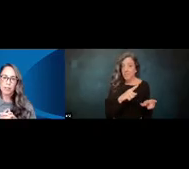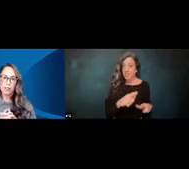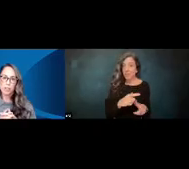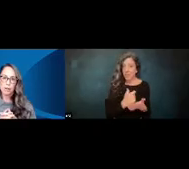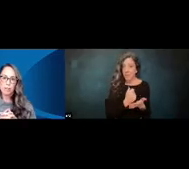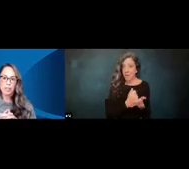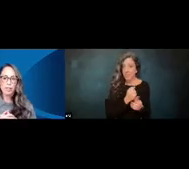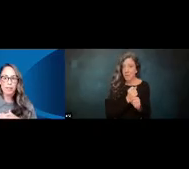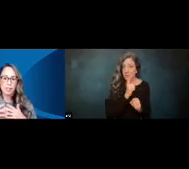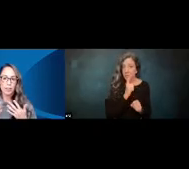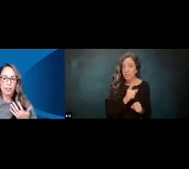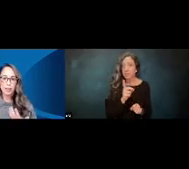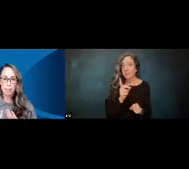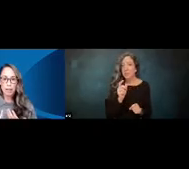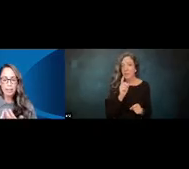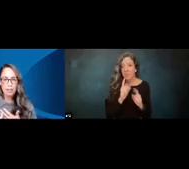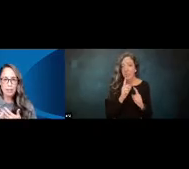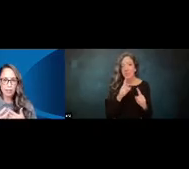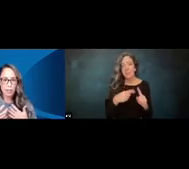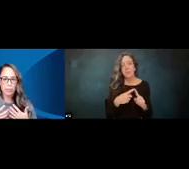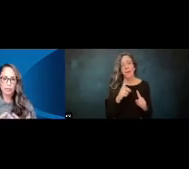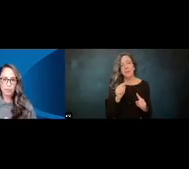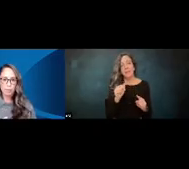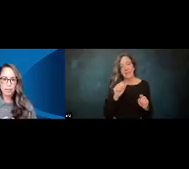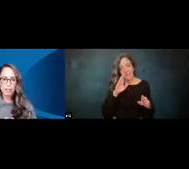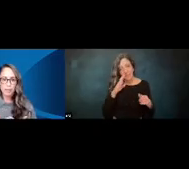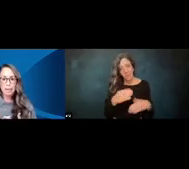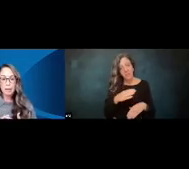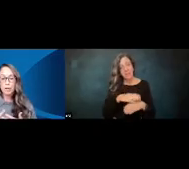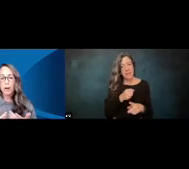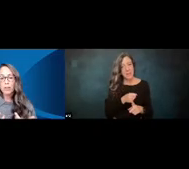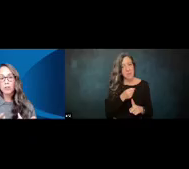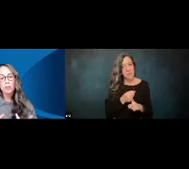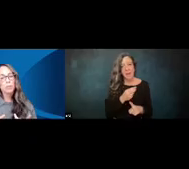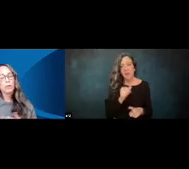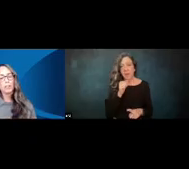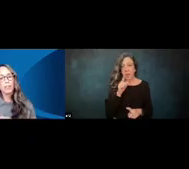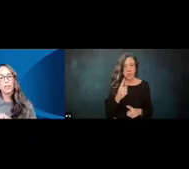conversations about data stay centered on impact and not just performance, but it also supports